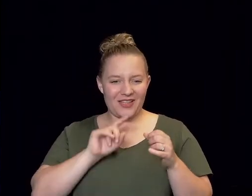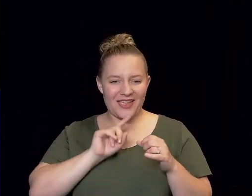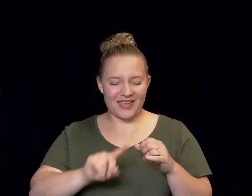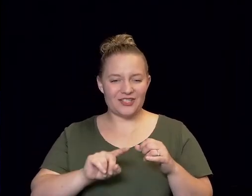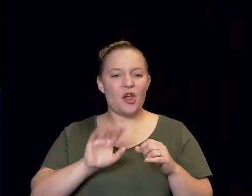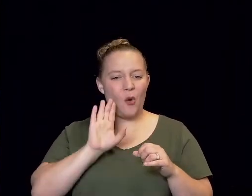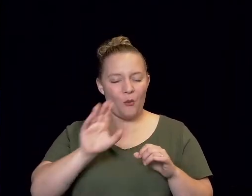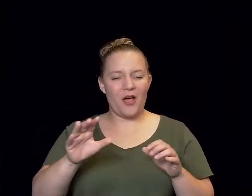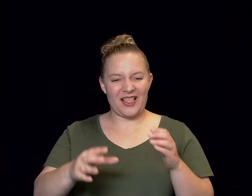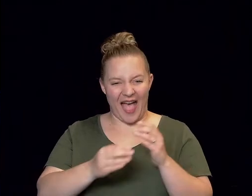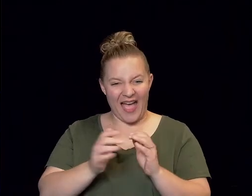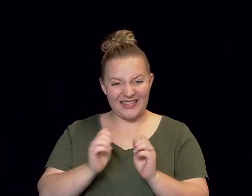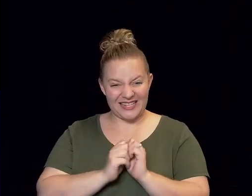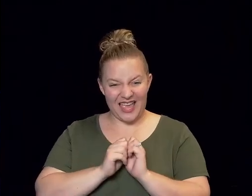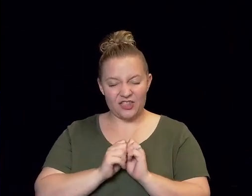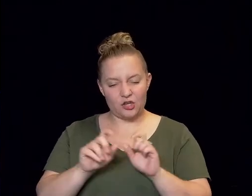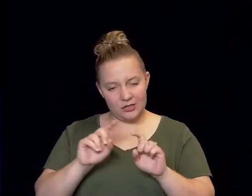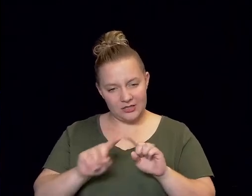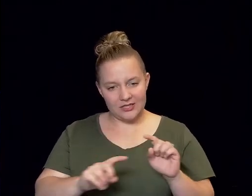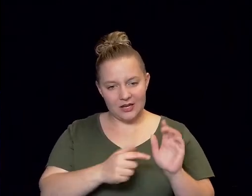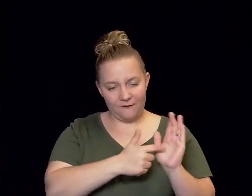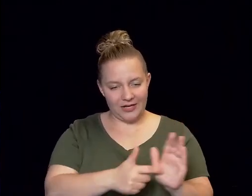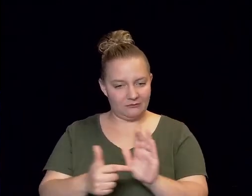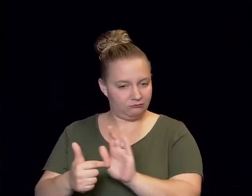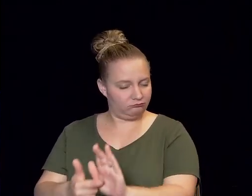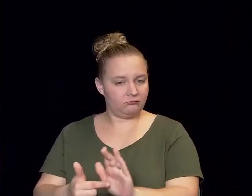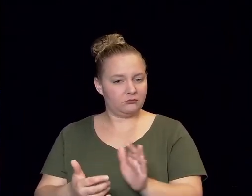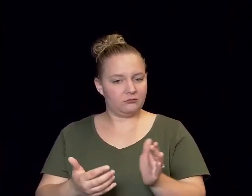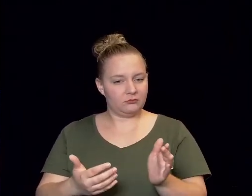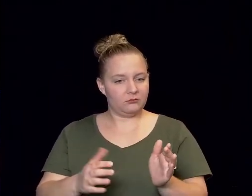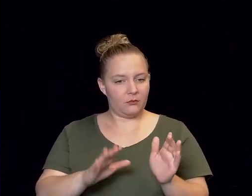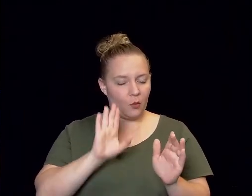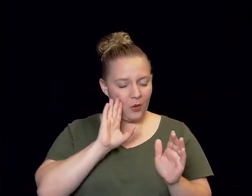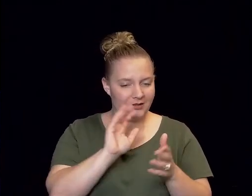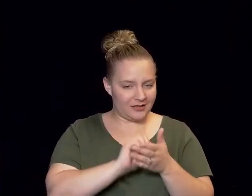these two things together. They're different signs. You are going to subtract them, keep the larger.